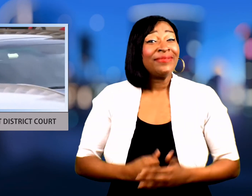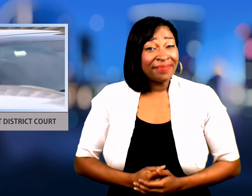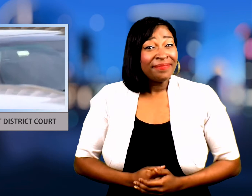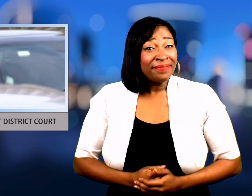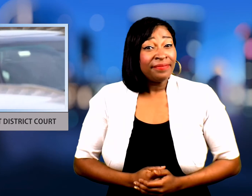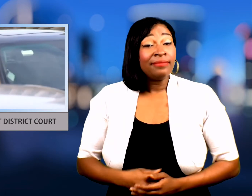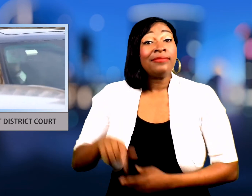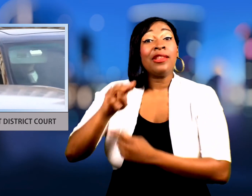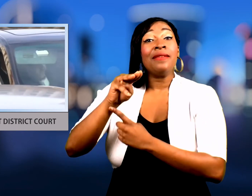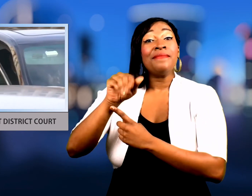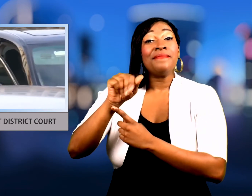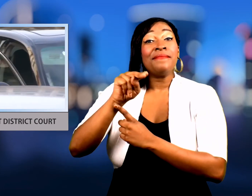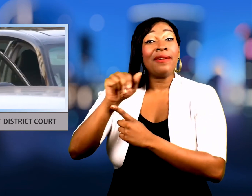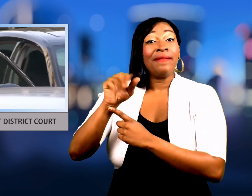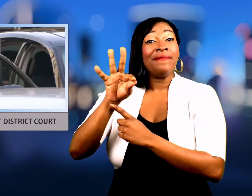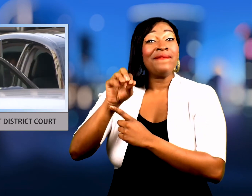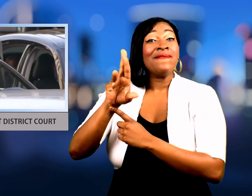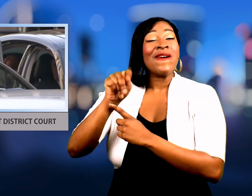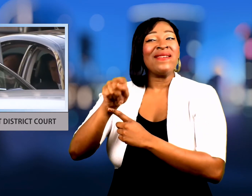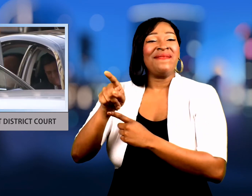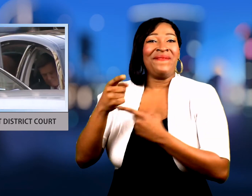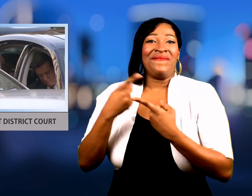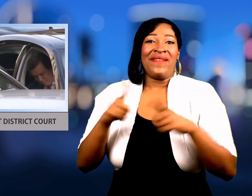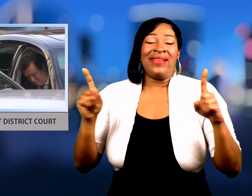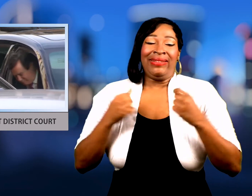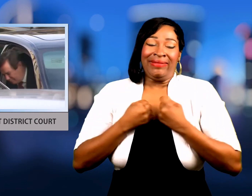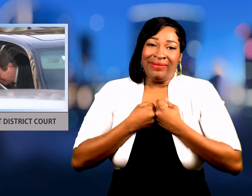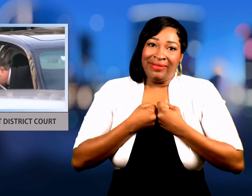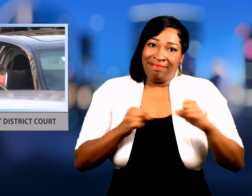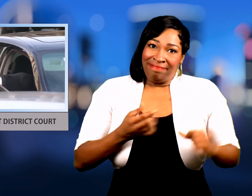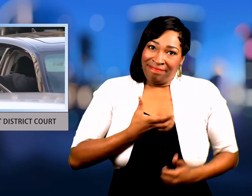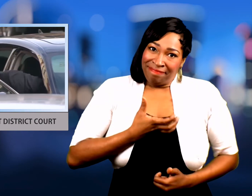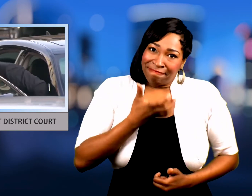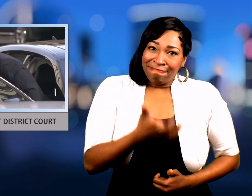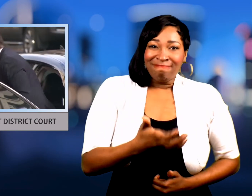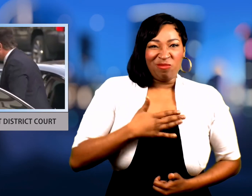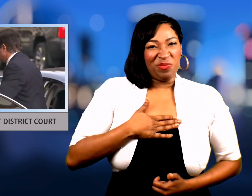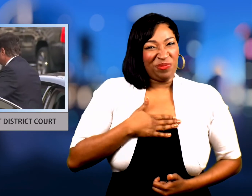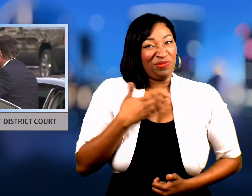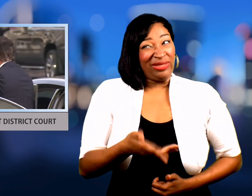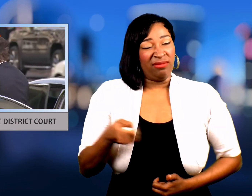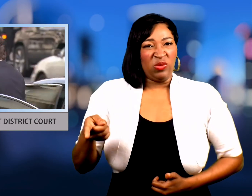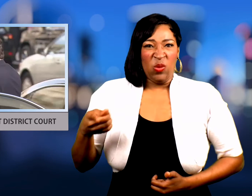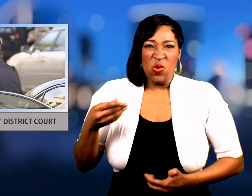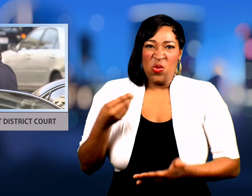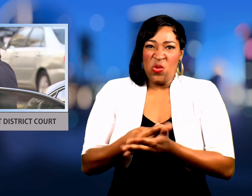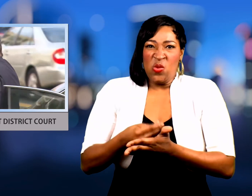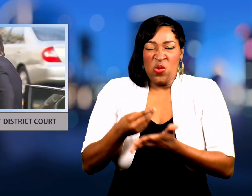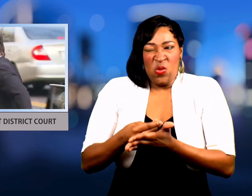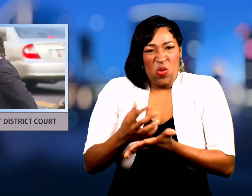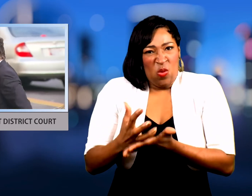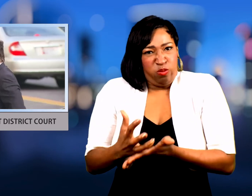and until Manafort reveals the full extent of his wealth